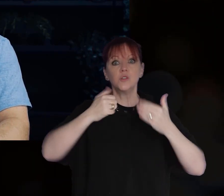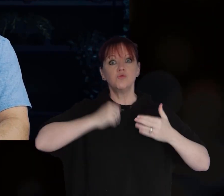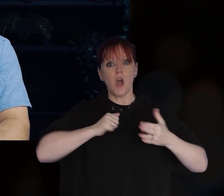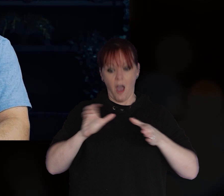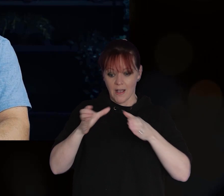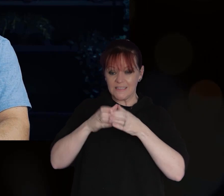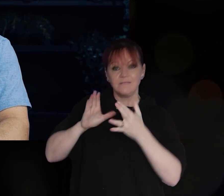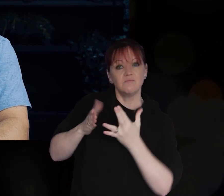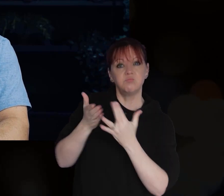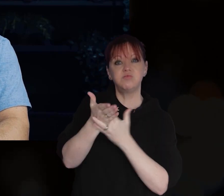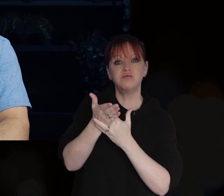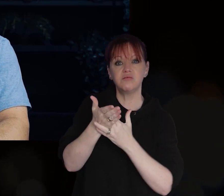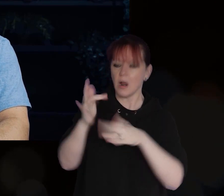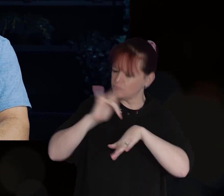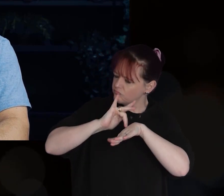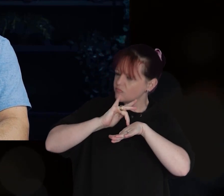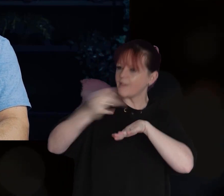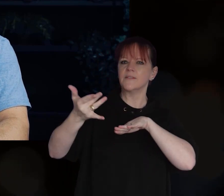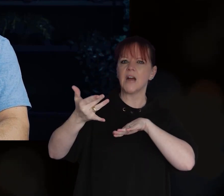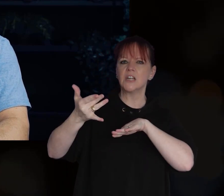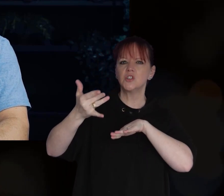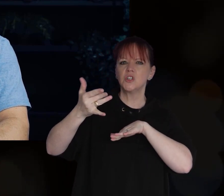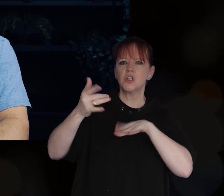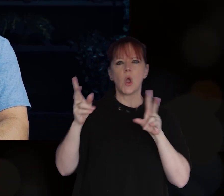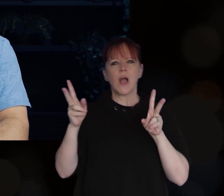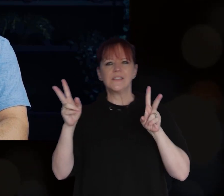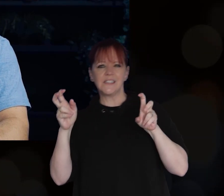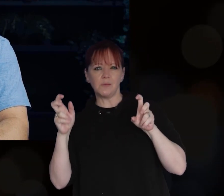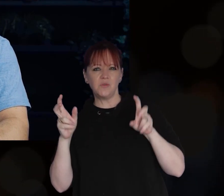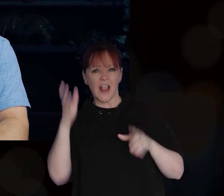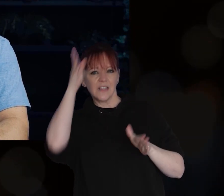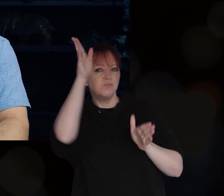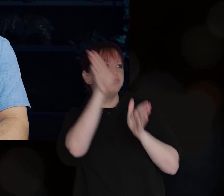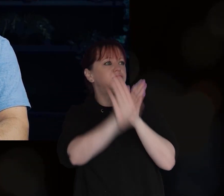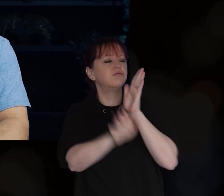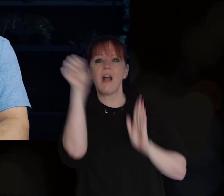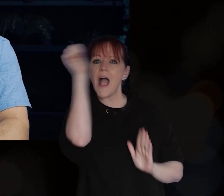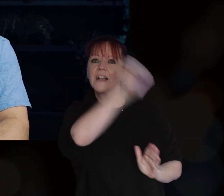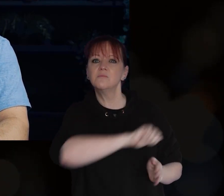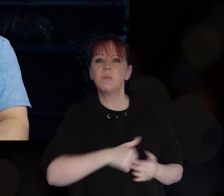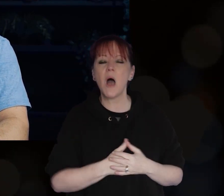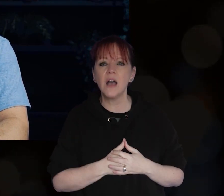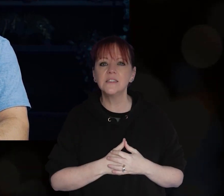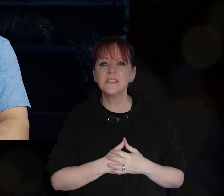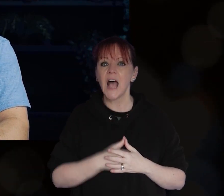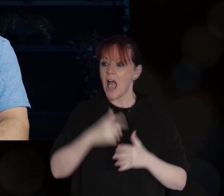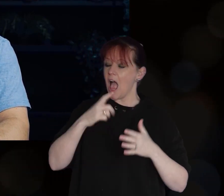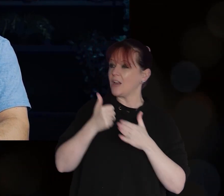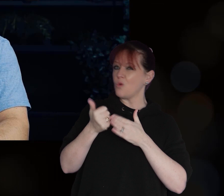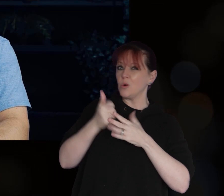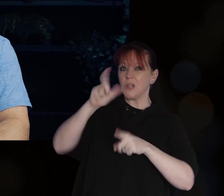consultants, subject matter experts, disabled players that took part in our user test and our disability community